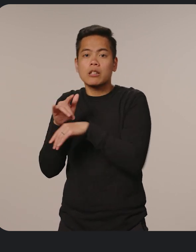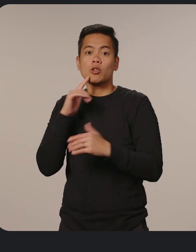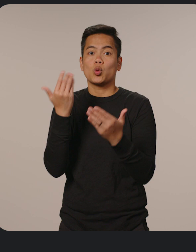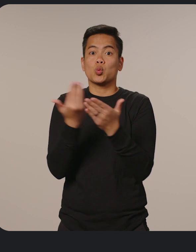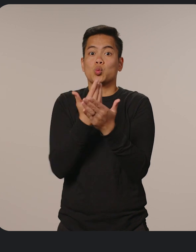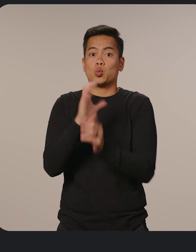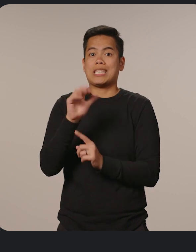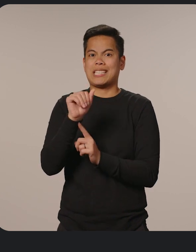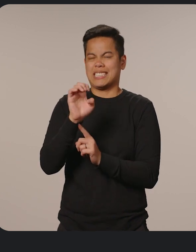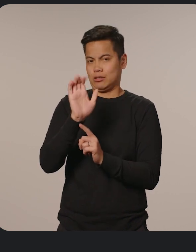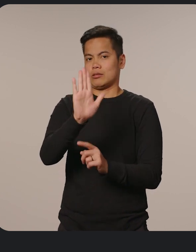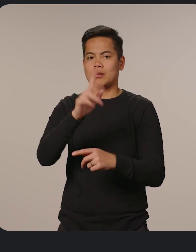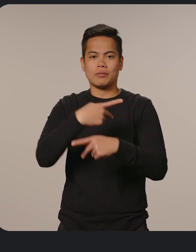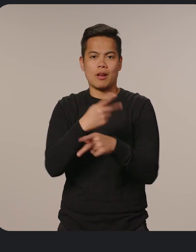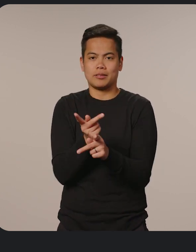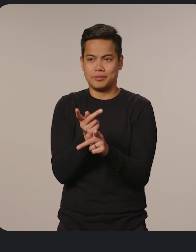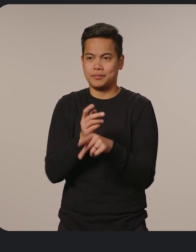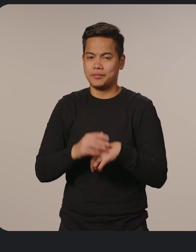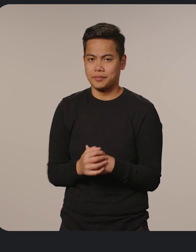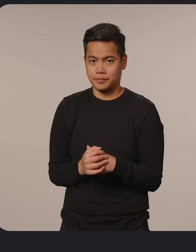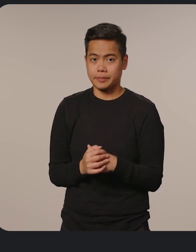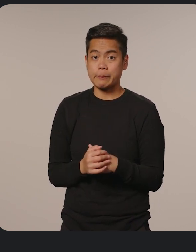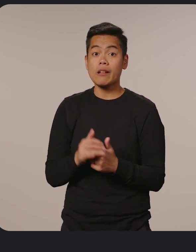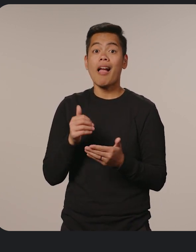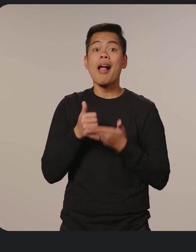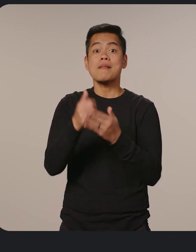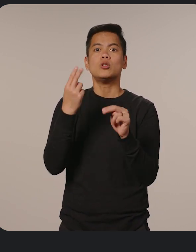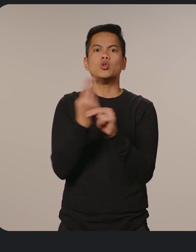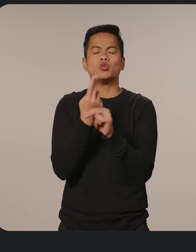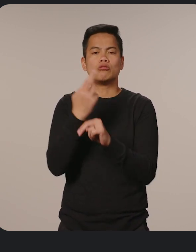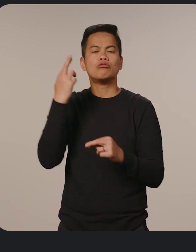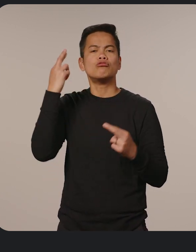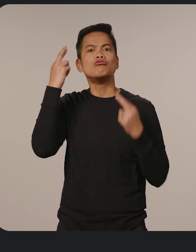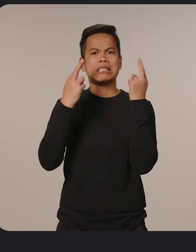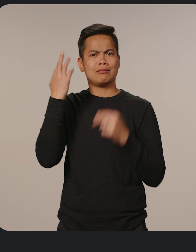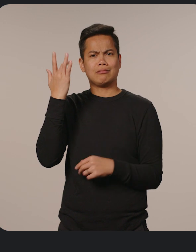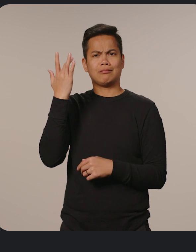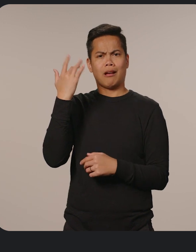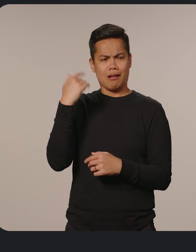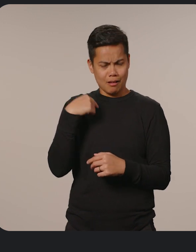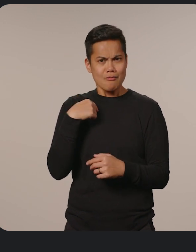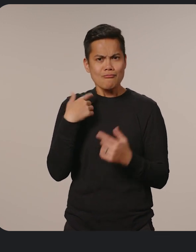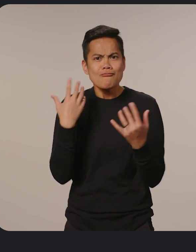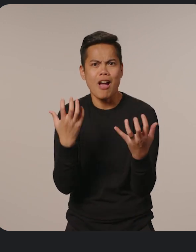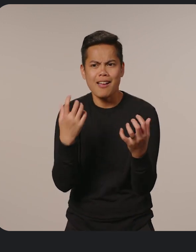It helps users realize why they might want or need more of your devices.